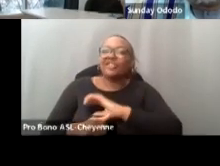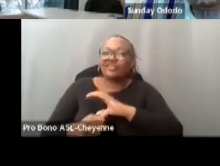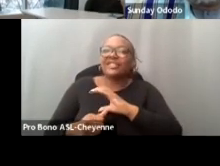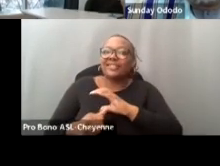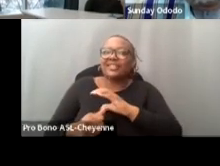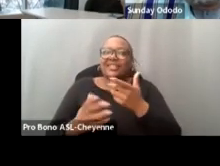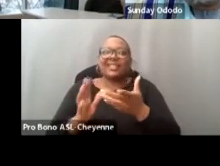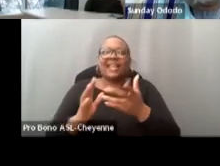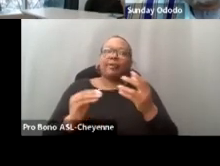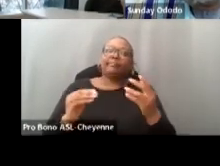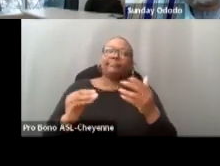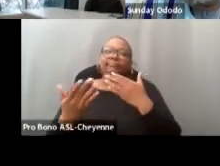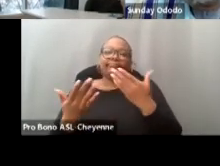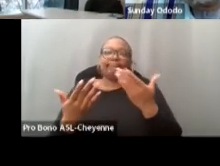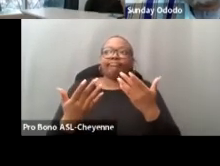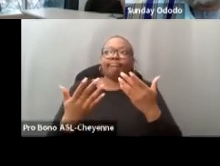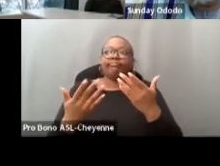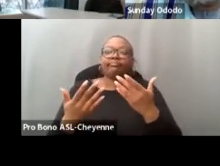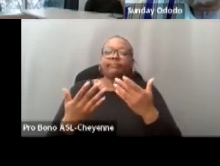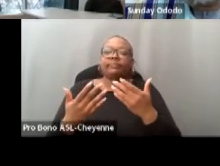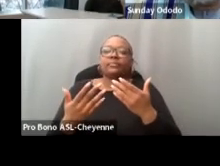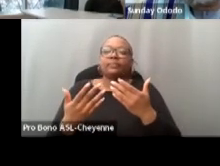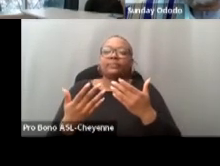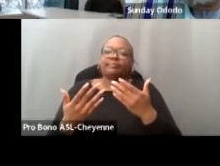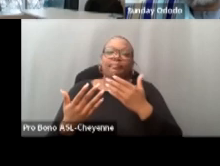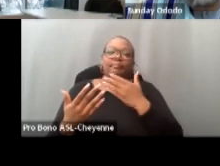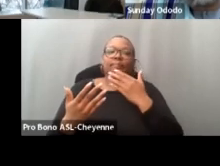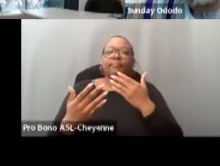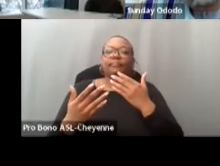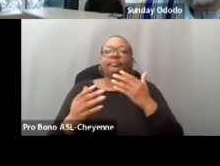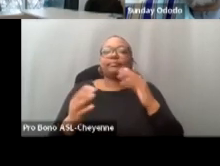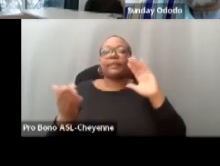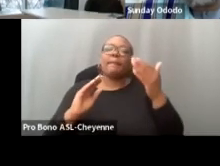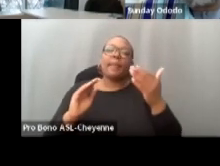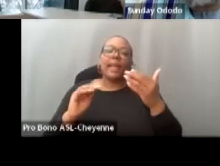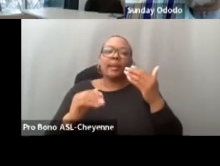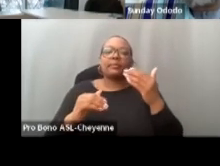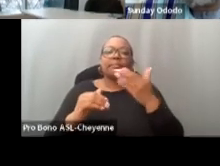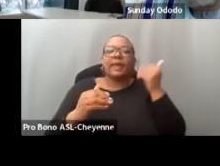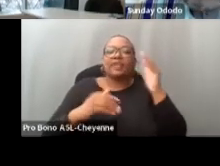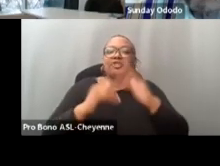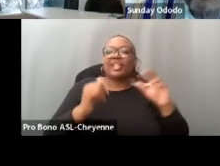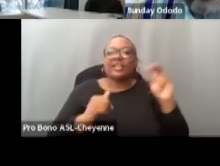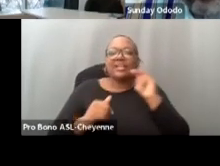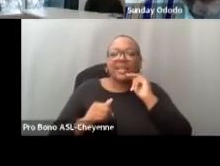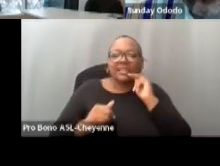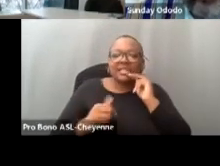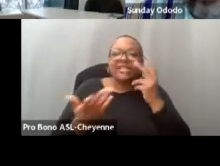So you could also argue about the issue around, that Professor Ododo referred to,